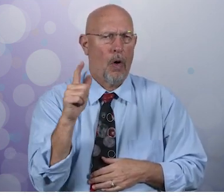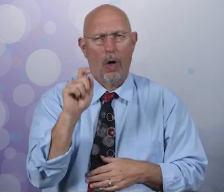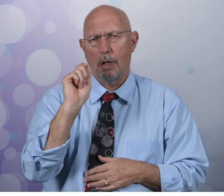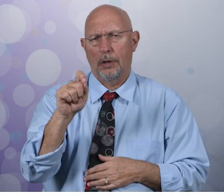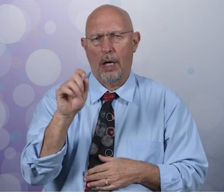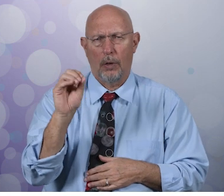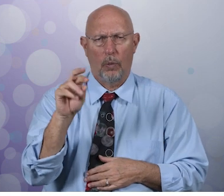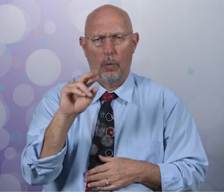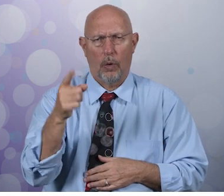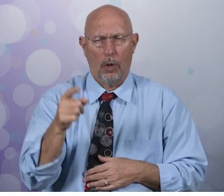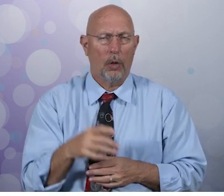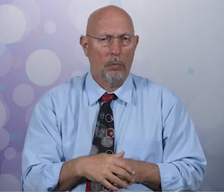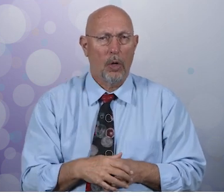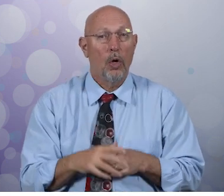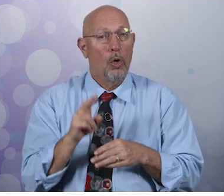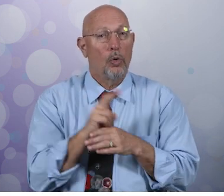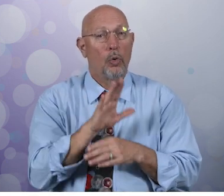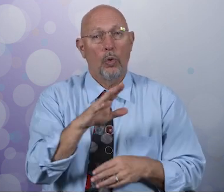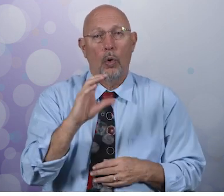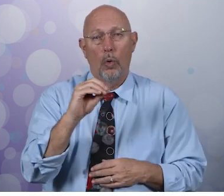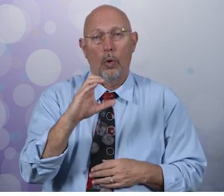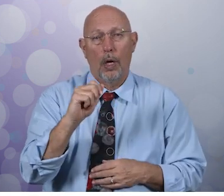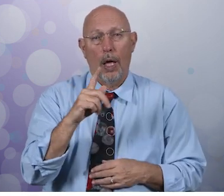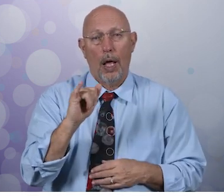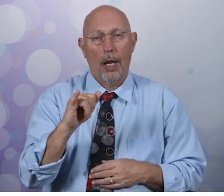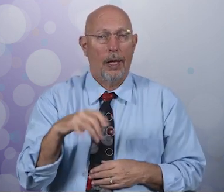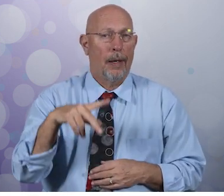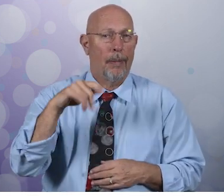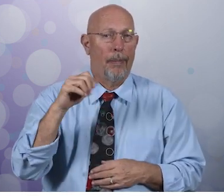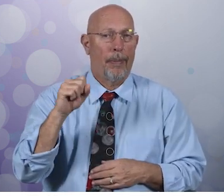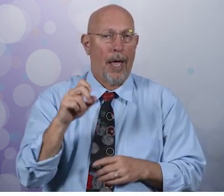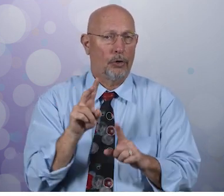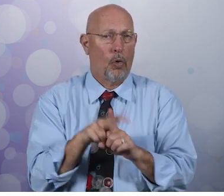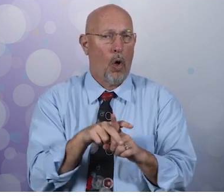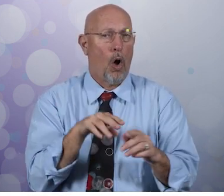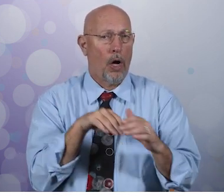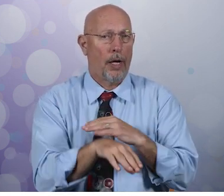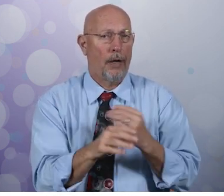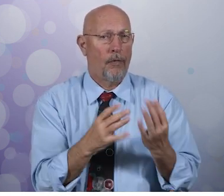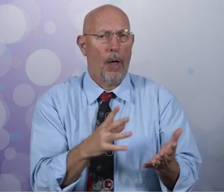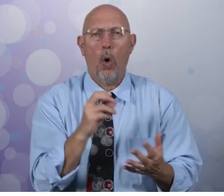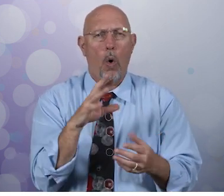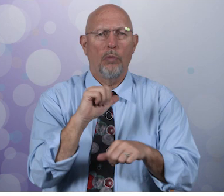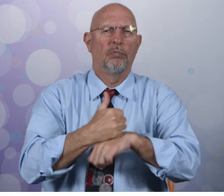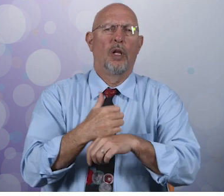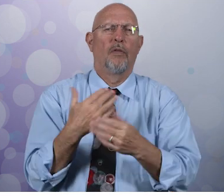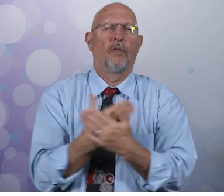You may use your OCALI Pass login information, or you can create a free OCALI Pass account